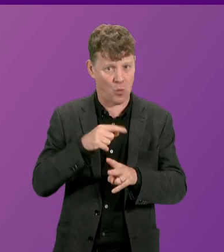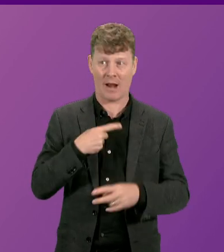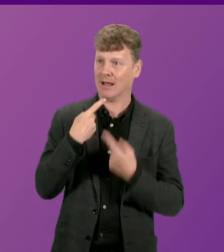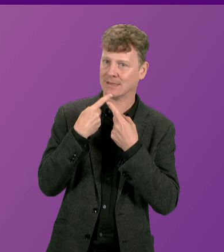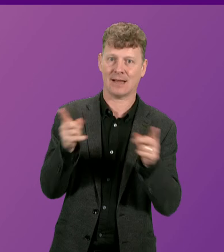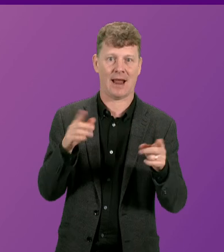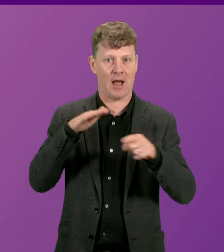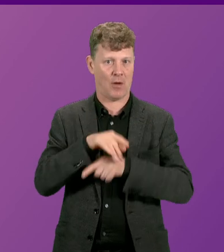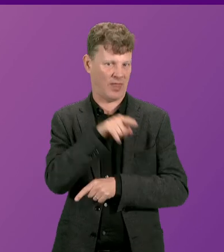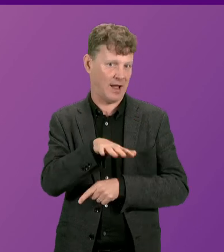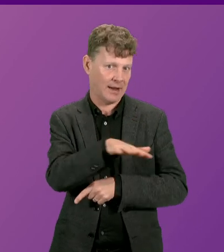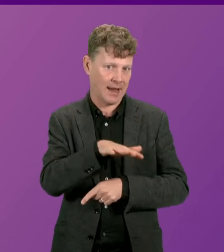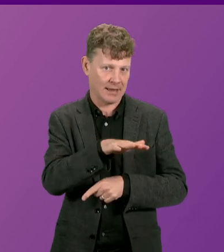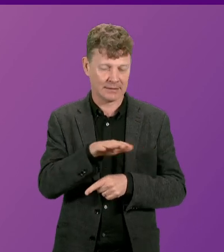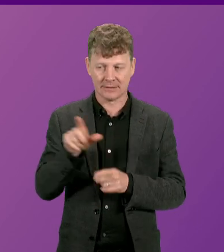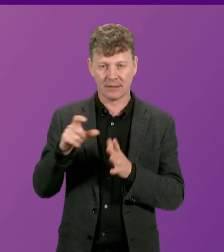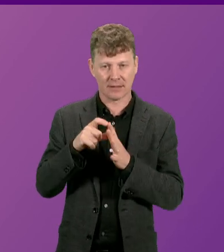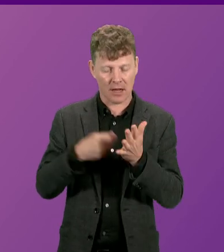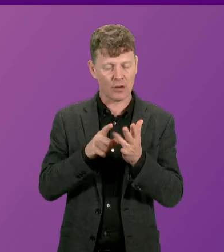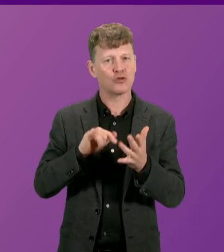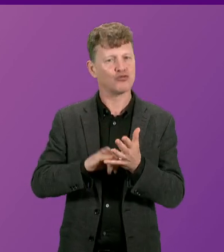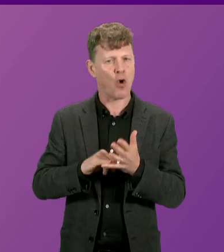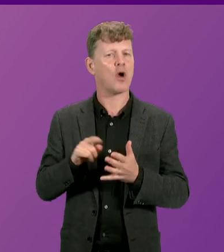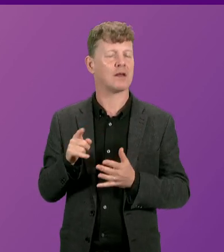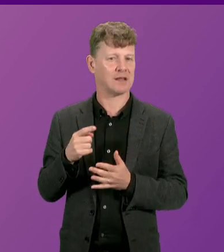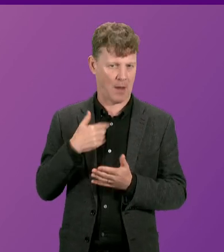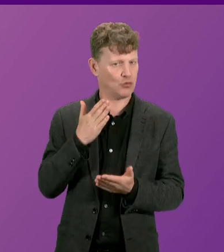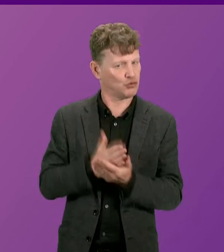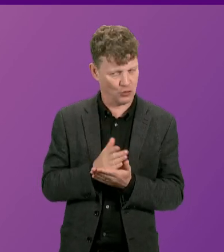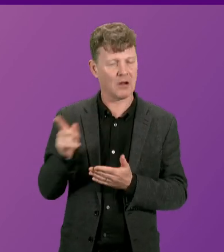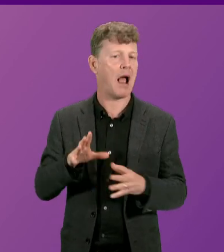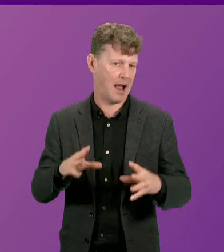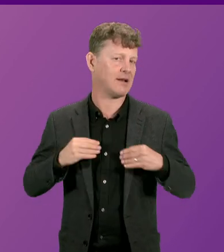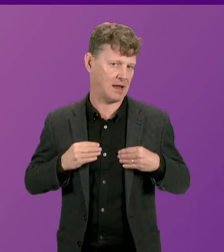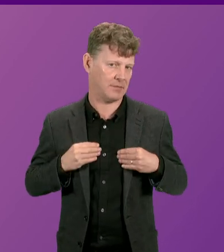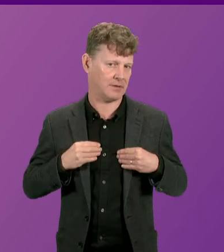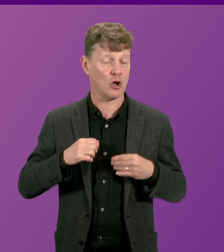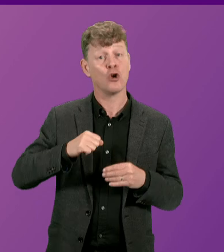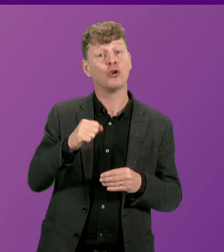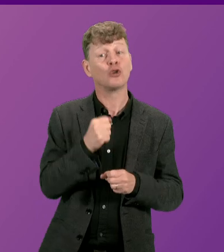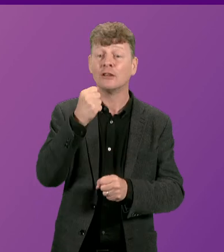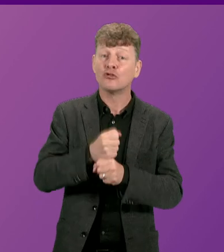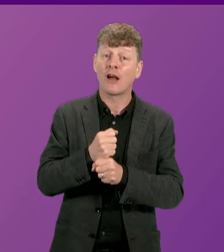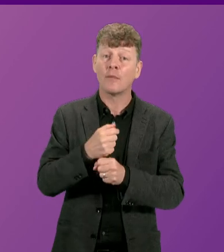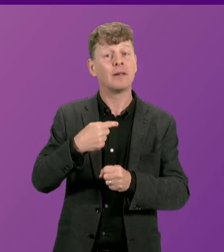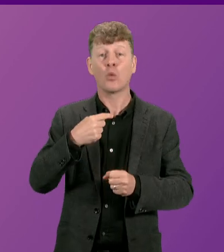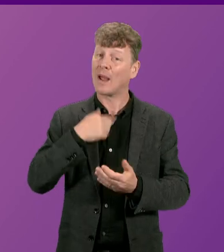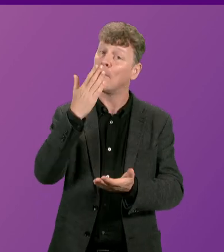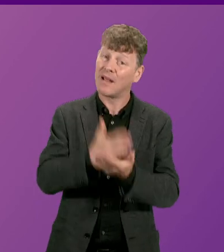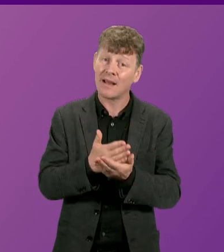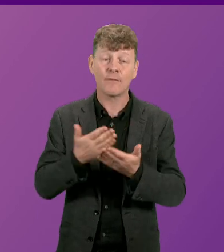As Mr Ross will acknowledge, the Scottish Government believes that any new application for